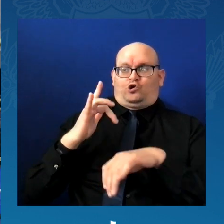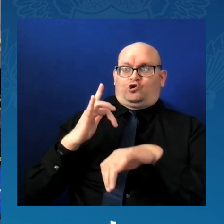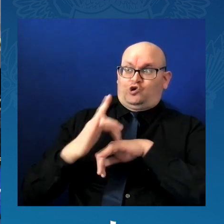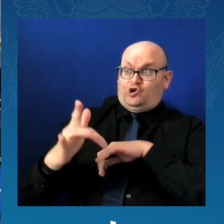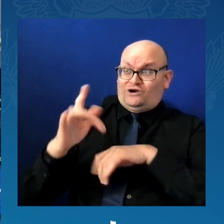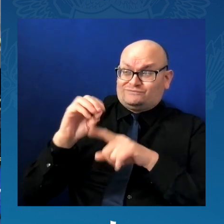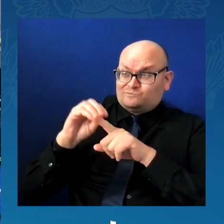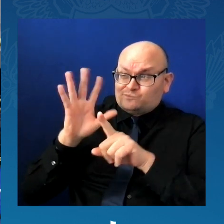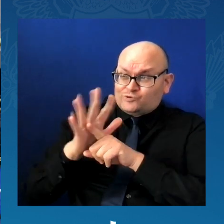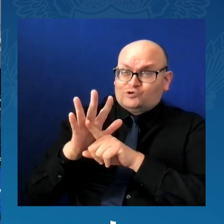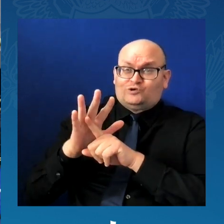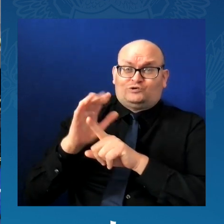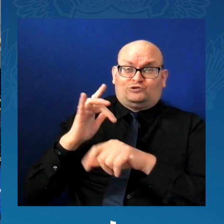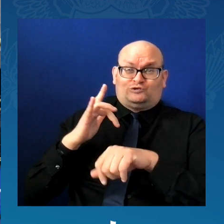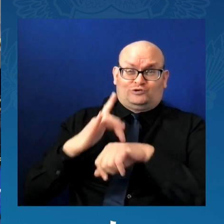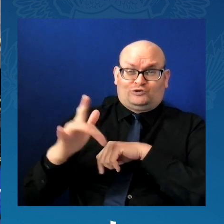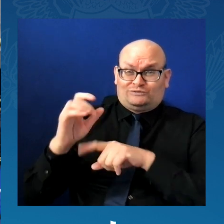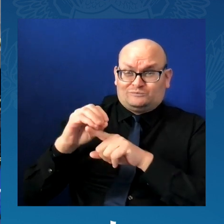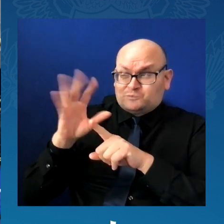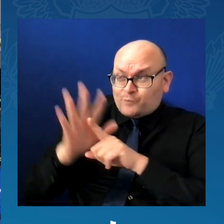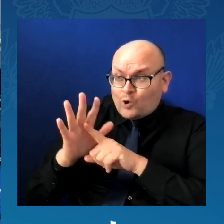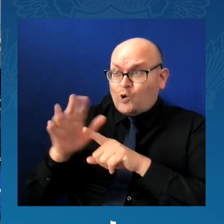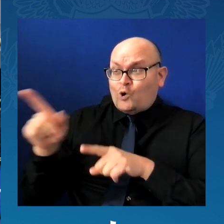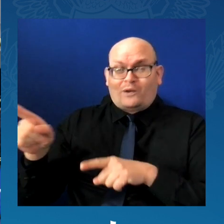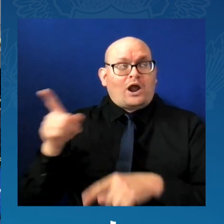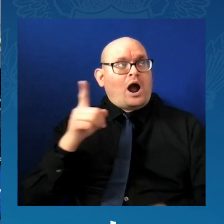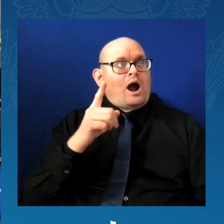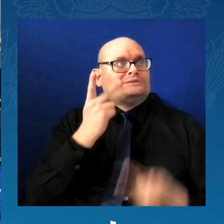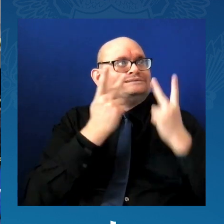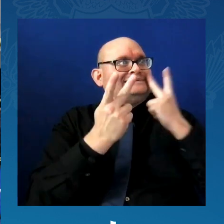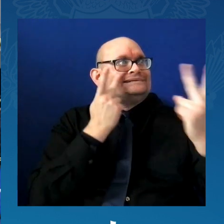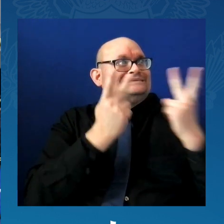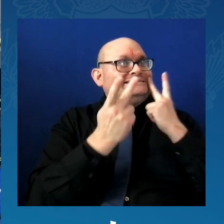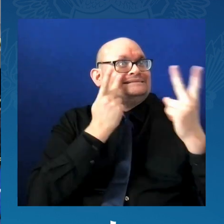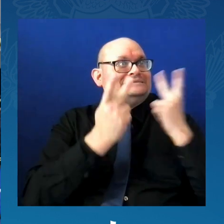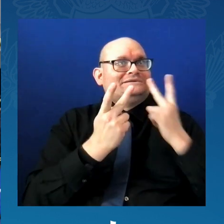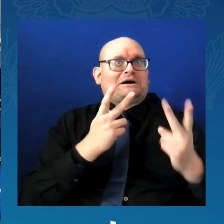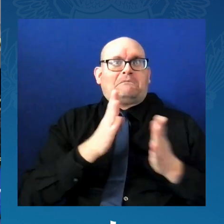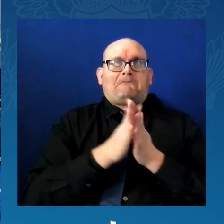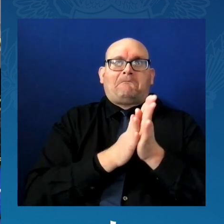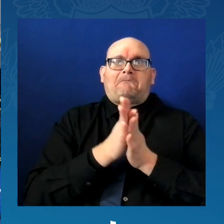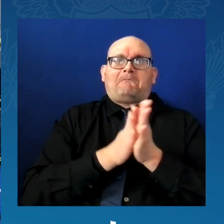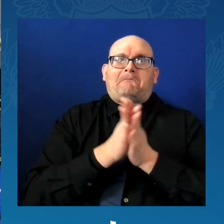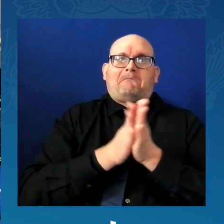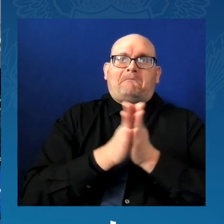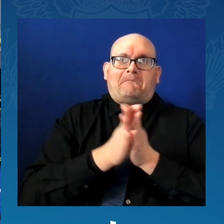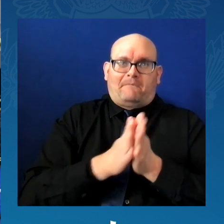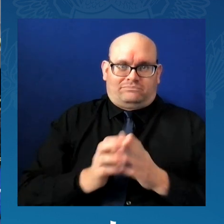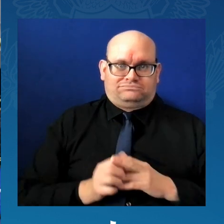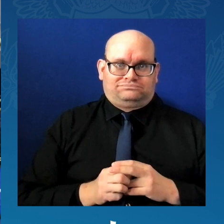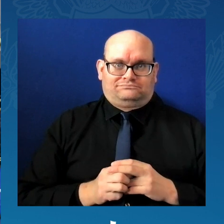This is one of the main challenges in teaching STEM is resources. As educators, we always welcome classroom materials,